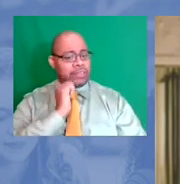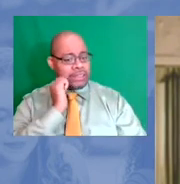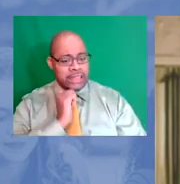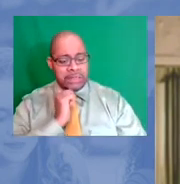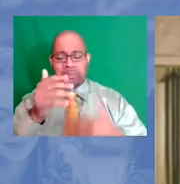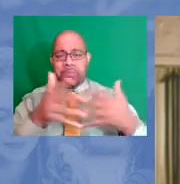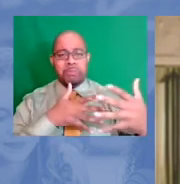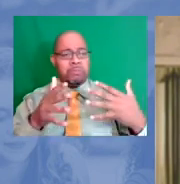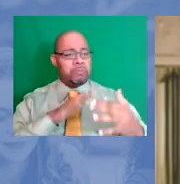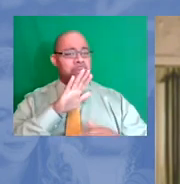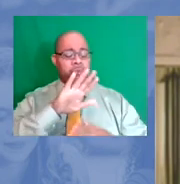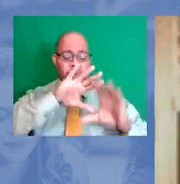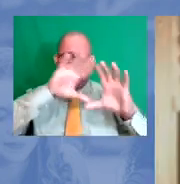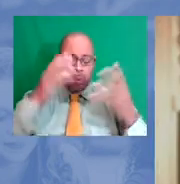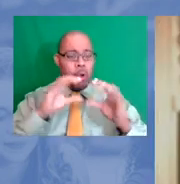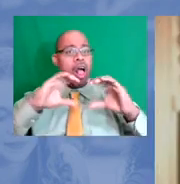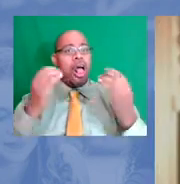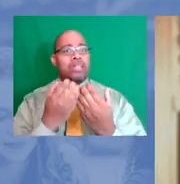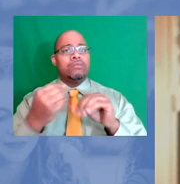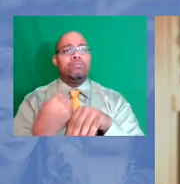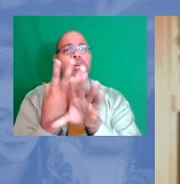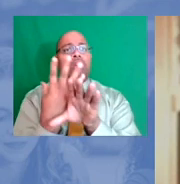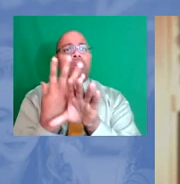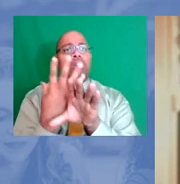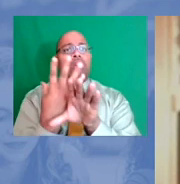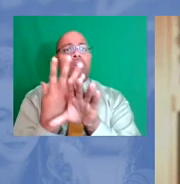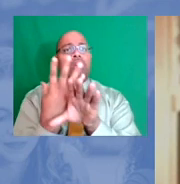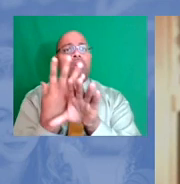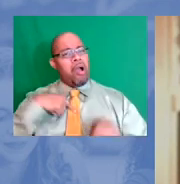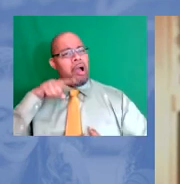CLASS WAS VIRTUAL. WHEN I ASKED HIM WHY, HE EXPLAINED THAT HE